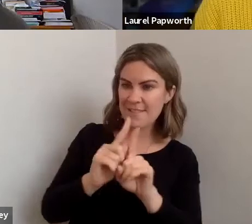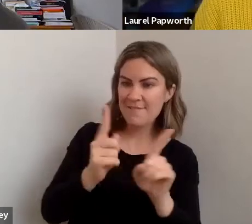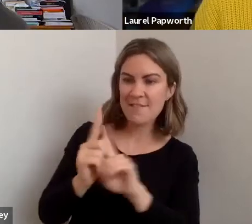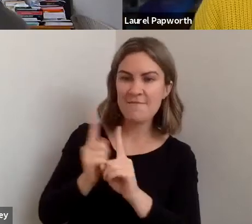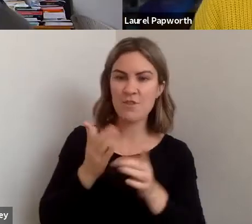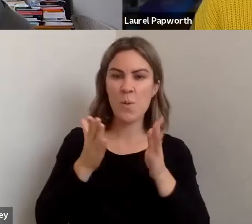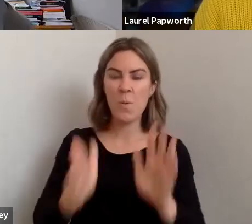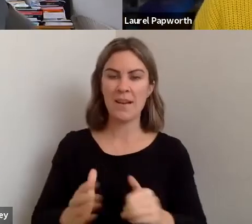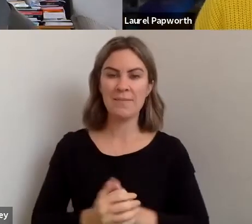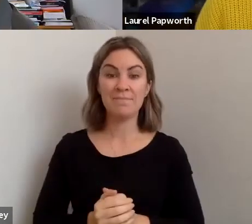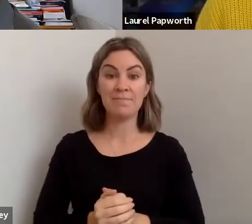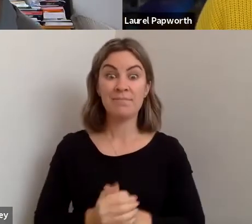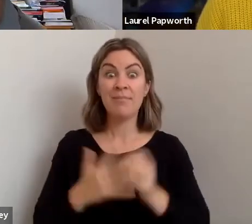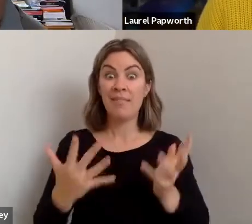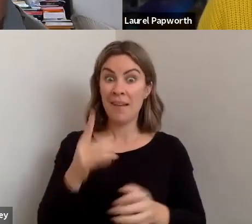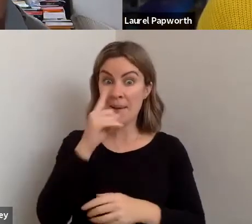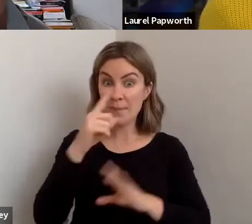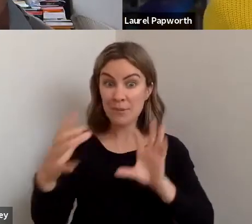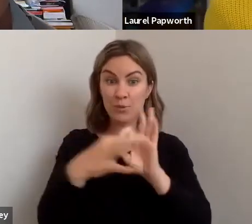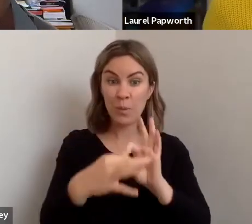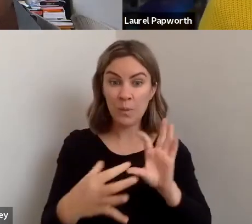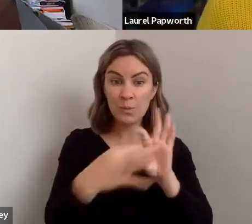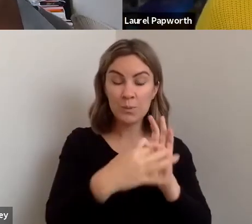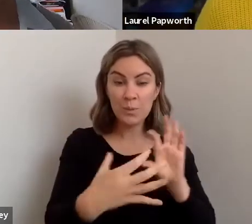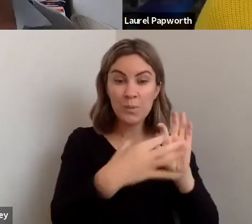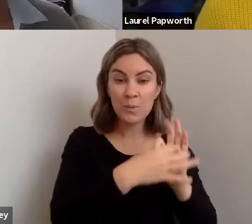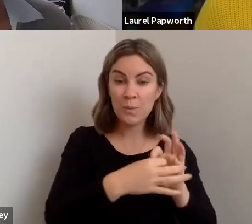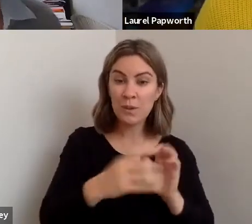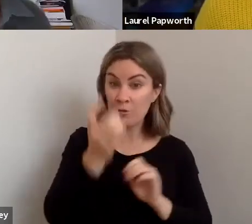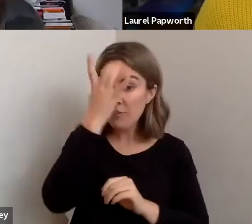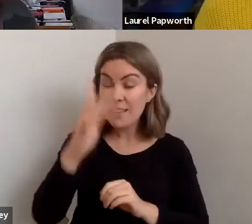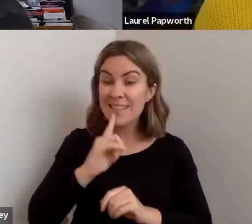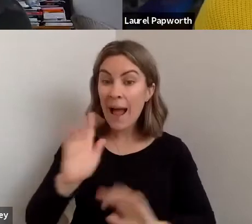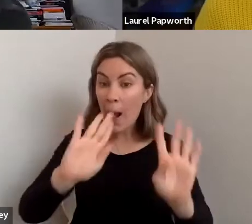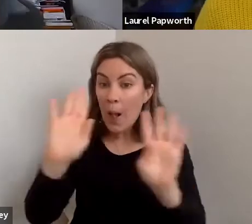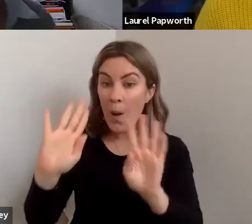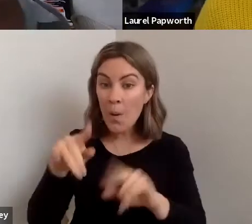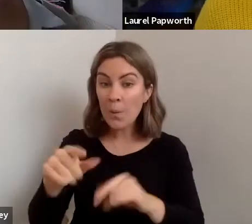So everyone's joining in. Don't forget to say hi in the chat if you're joining us today.